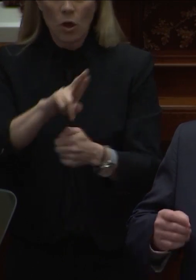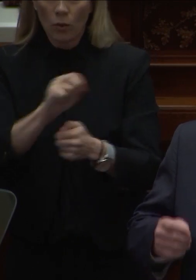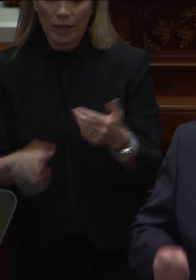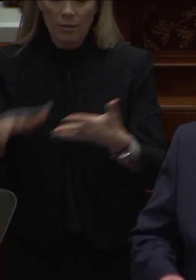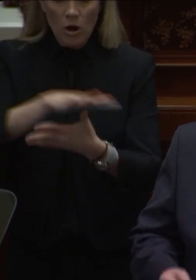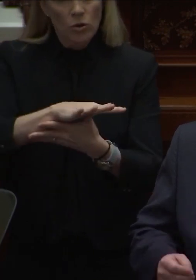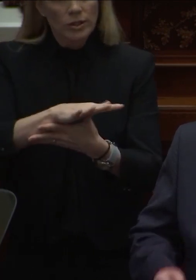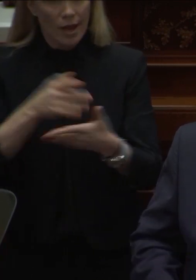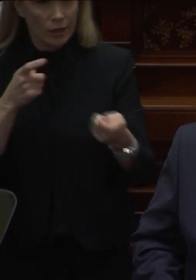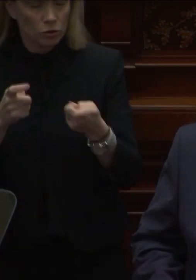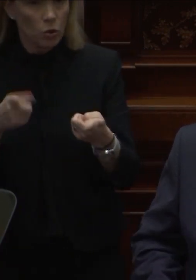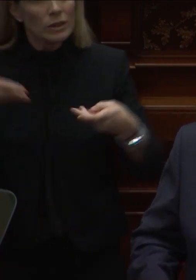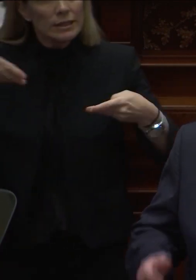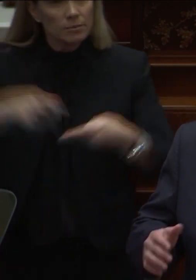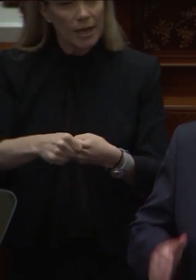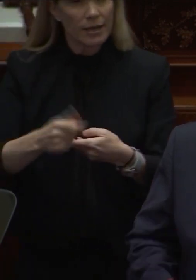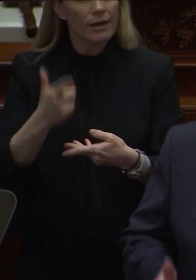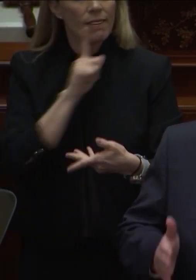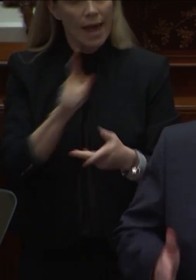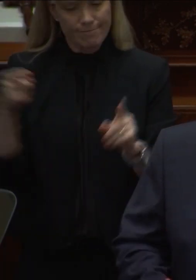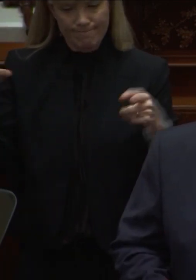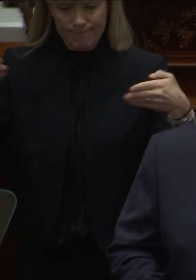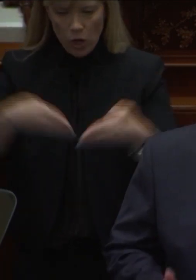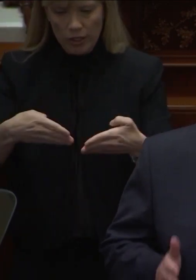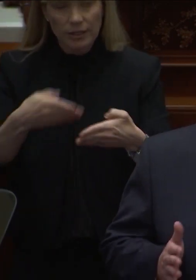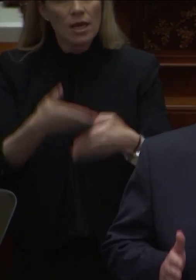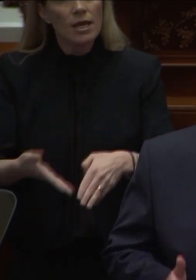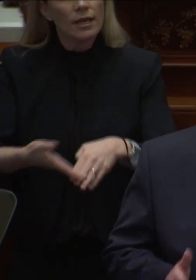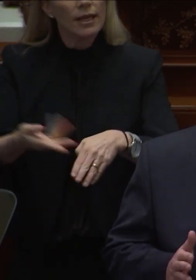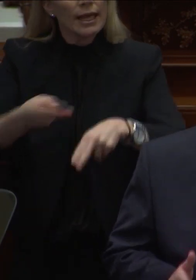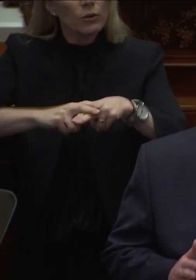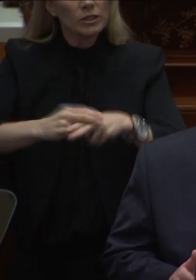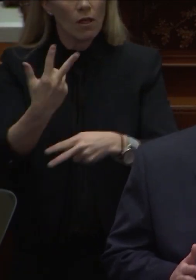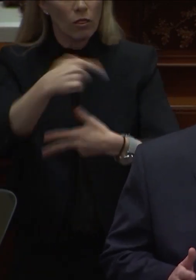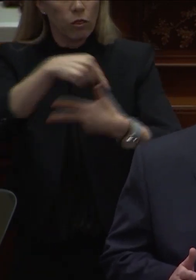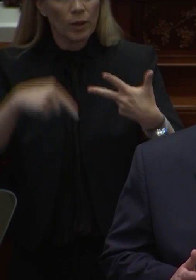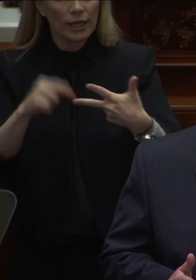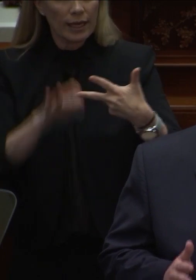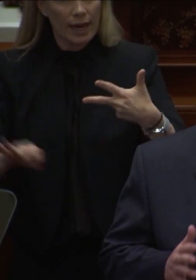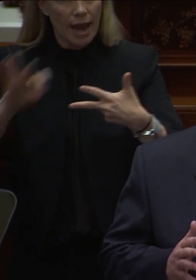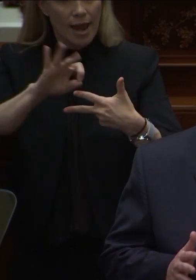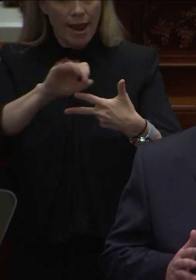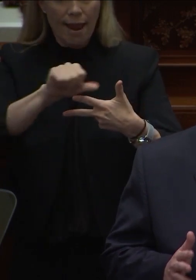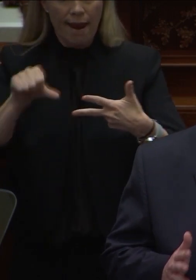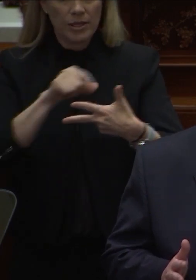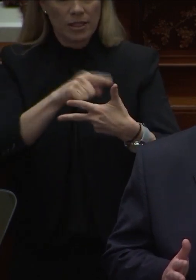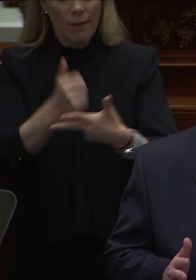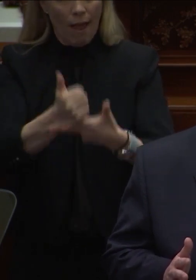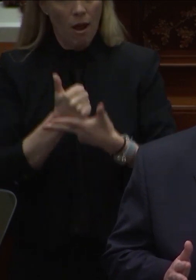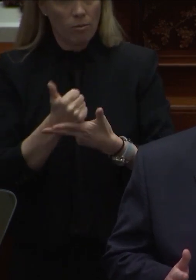WHICH IS WHY I AM PROPOSED A FISCAL YEAR 2020 BUDGET WITH REPRIORITIZED AND CONTROLLED SPENDING THAT TARGETS INCREASES